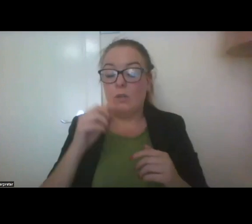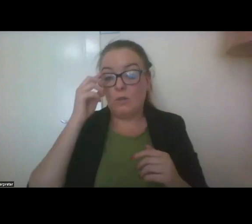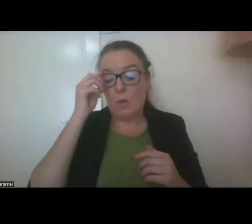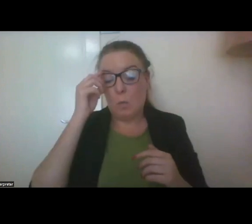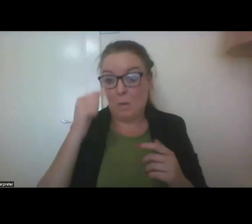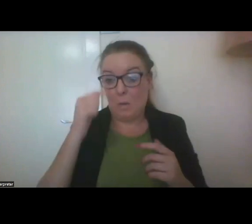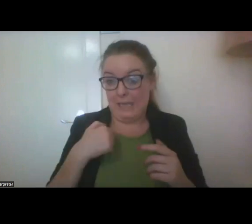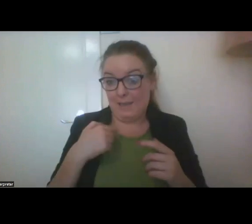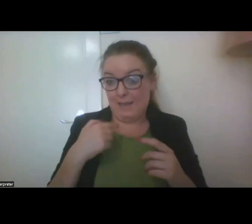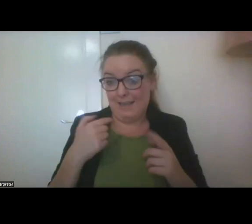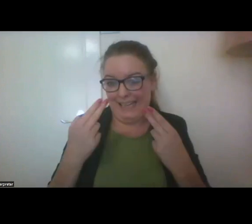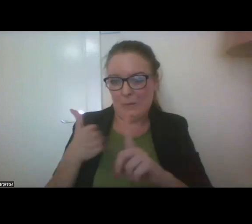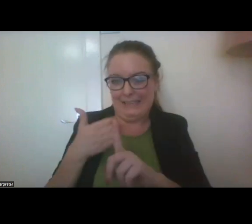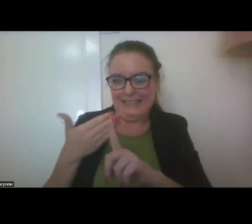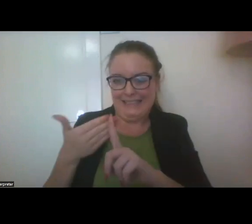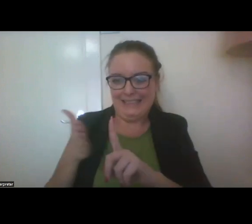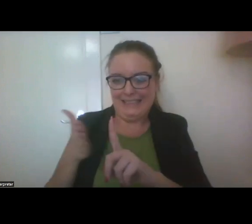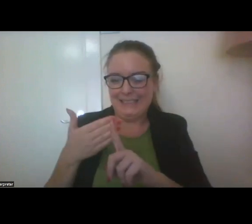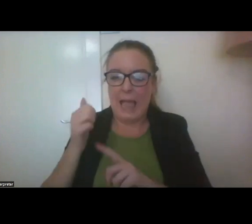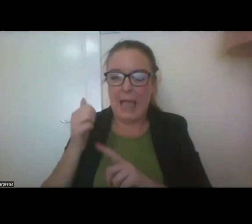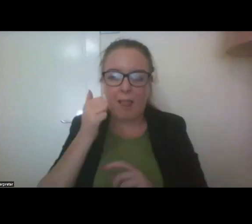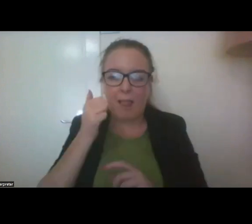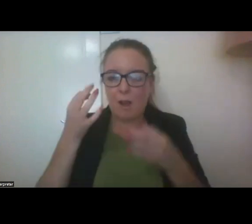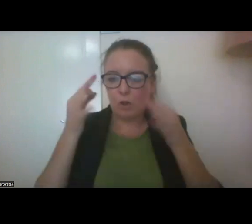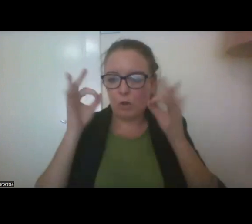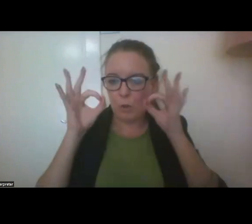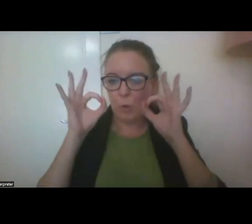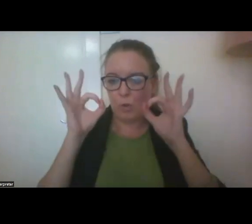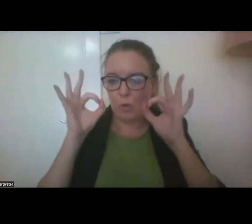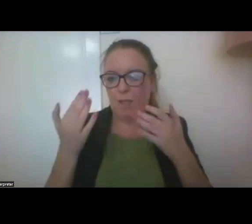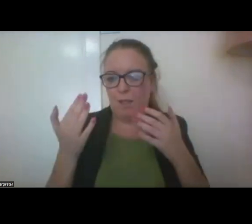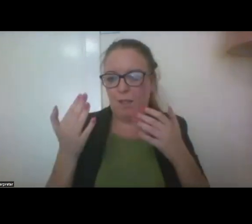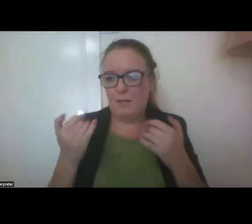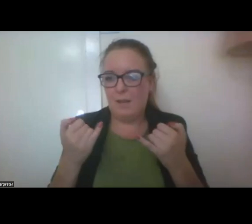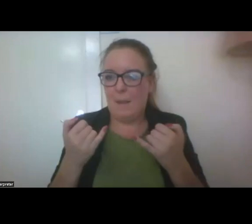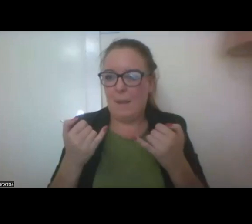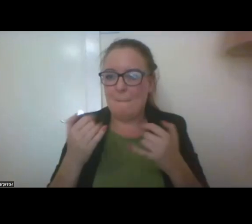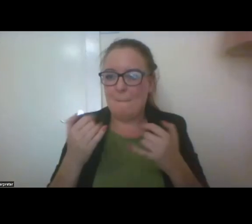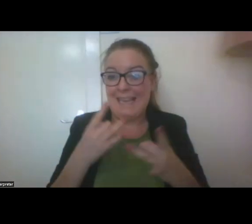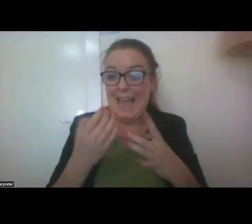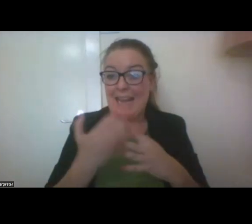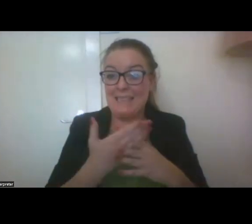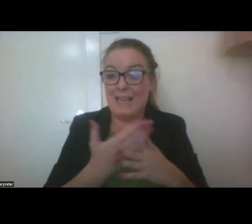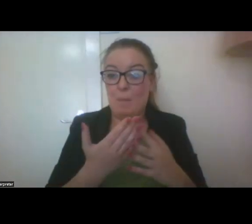to make NaviLens codes accessible directly through the camera, it would be required.